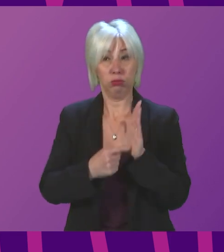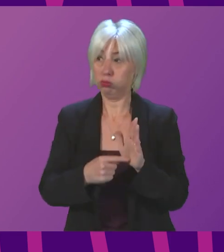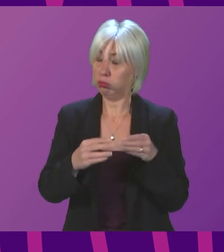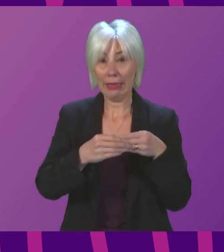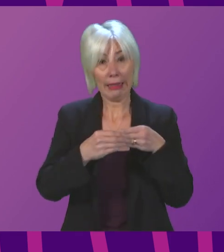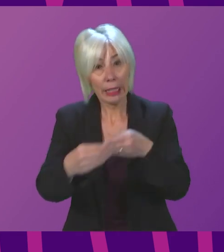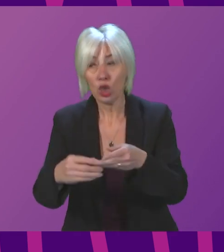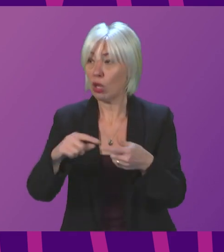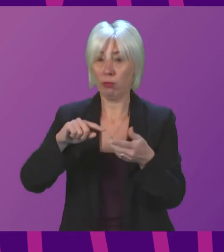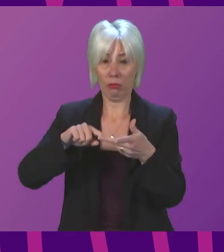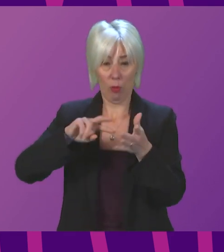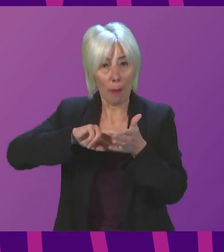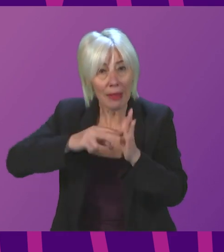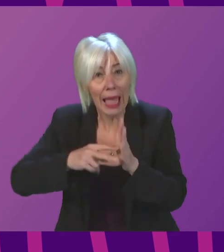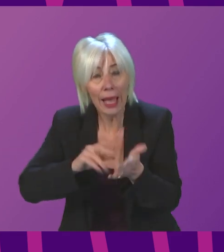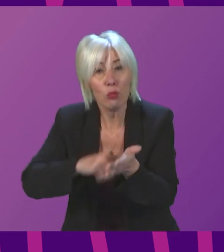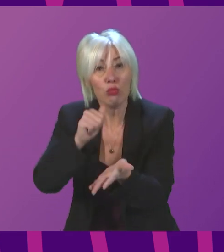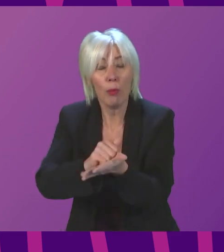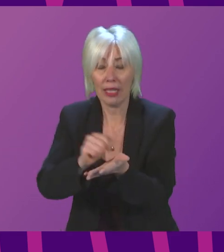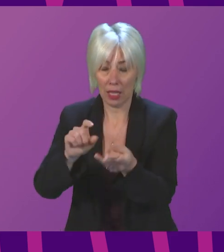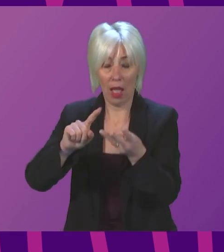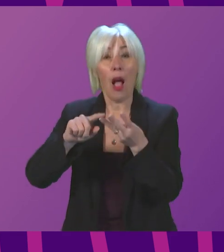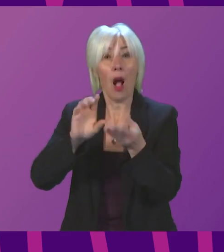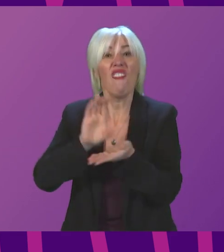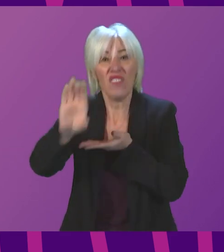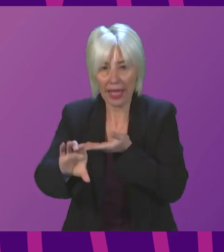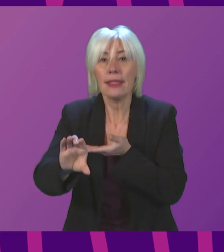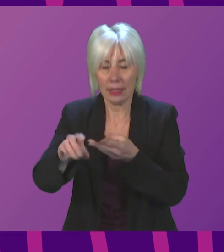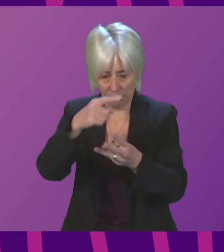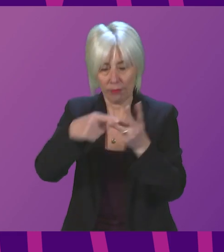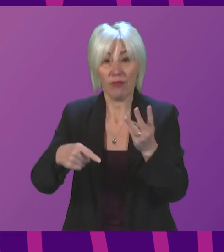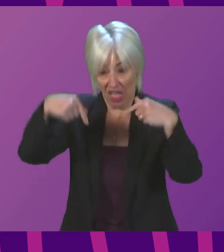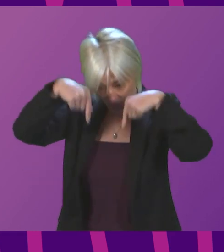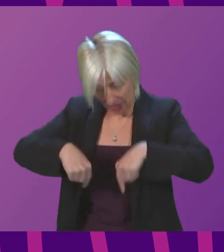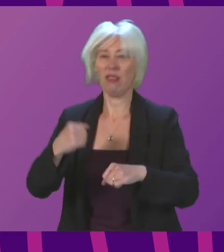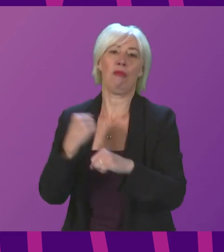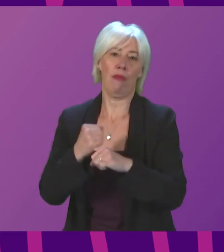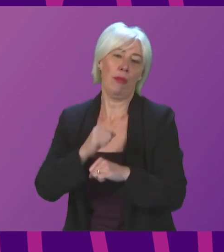plan properly and make investments. That is what this Government is going to do. I will